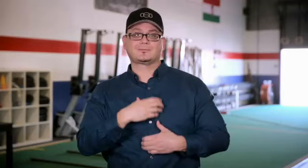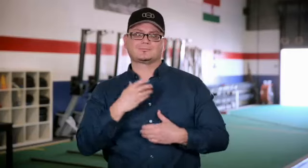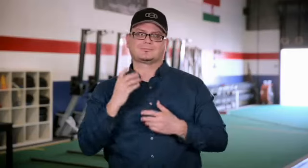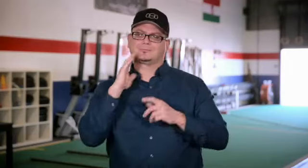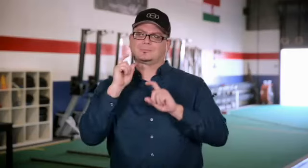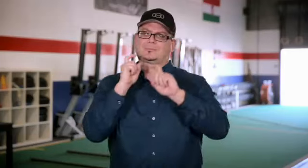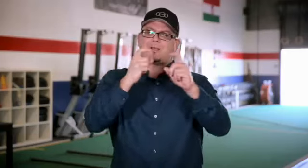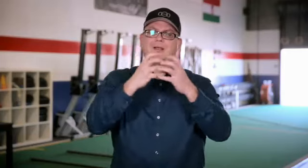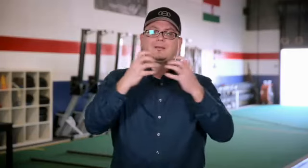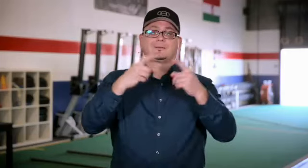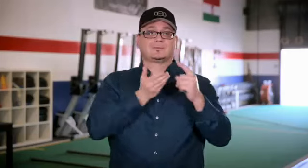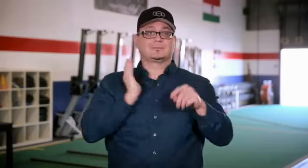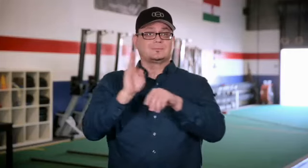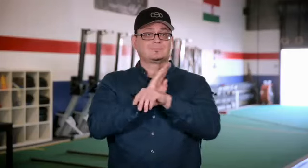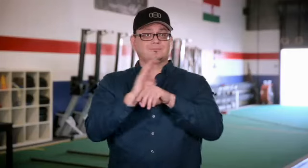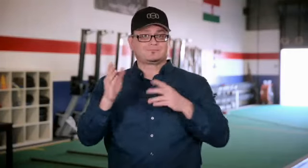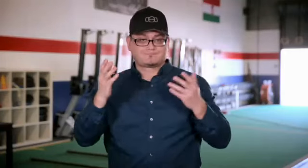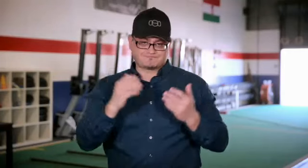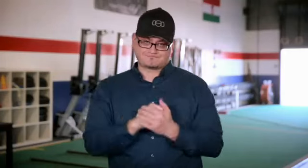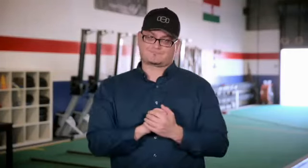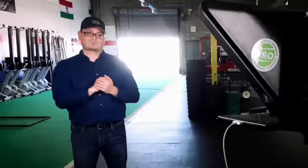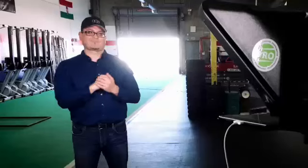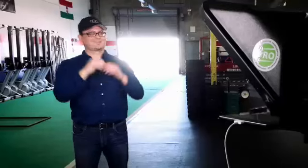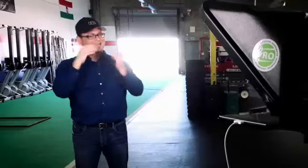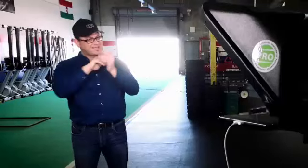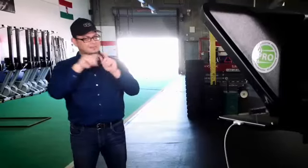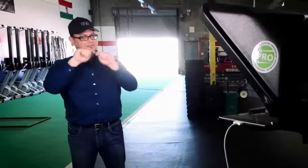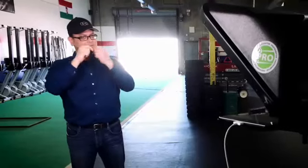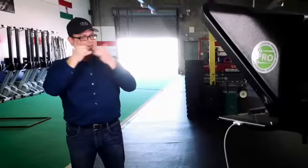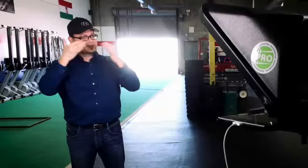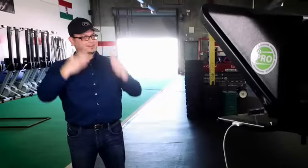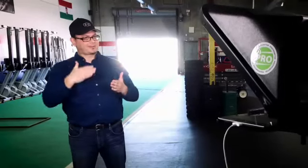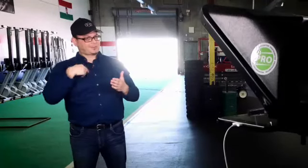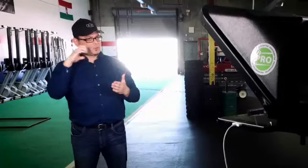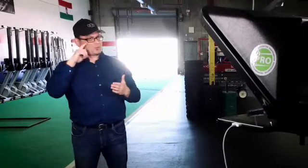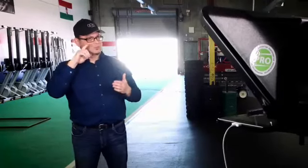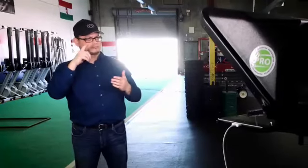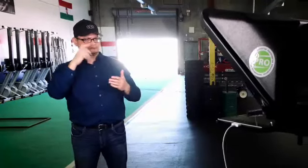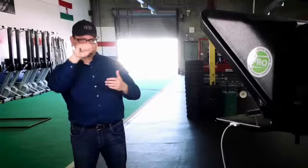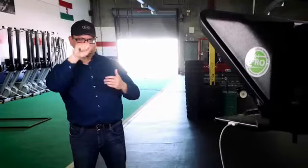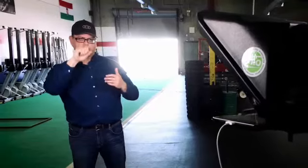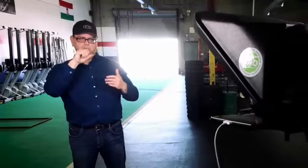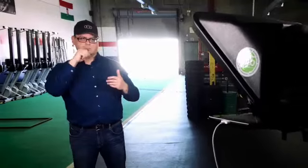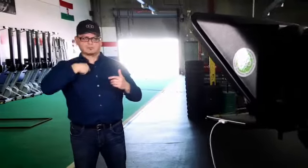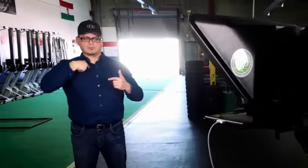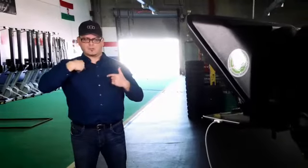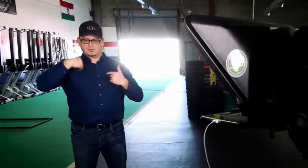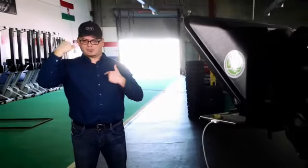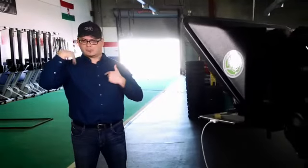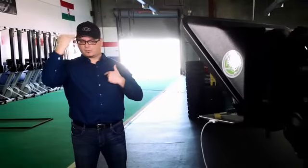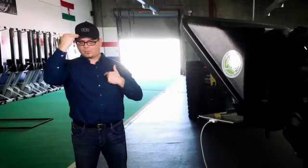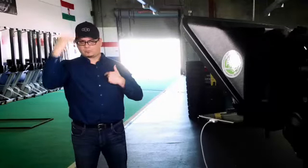Their passion will naturally drive them to contribute to the business. Again, they have to be team players. That's what I look for: not self-centered individuals